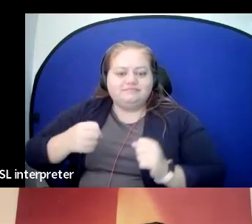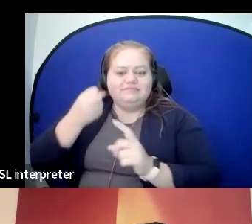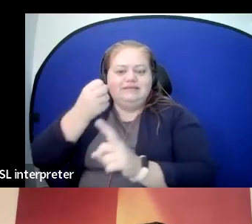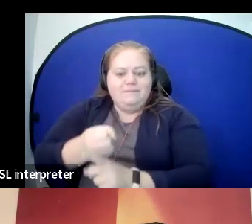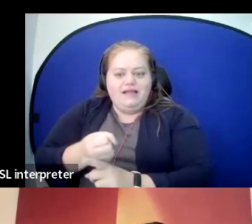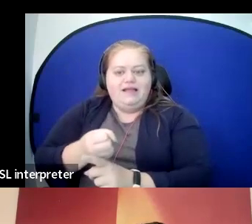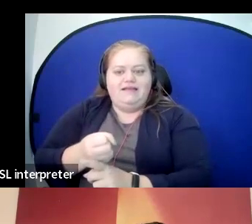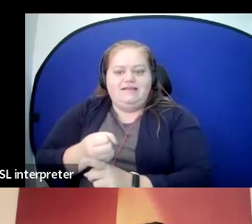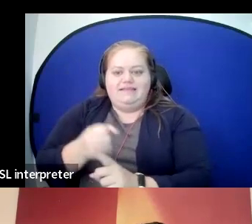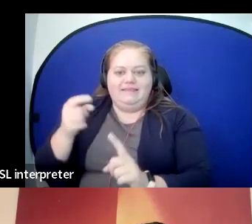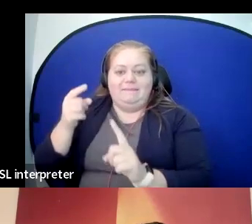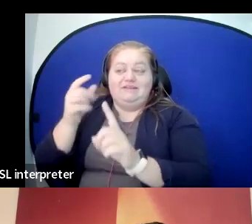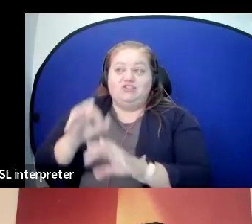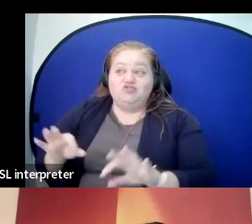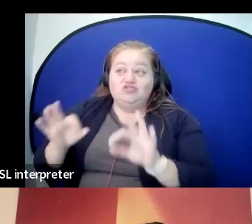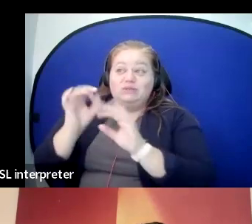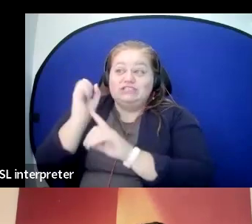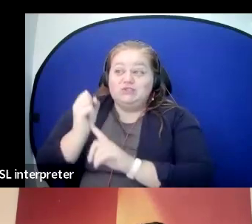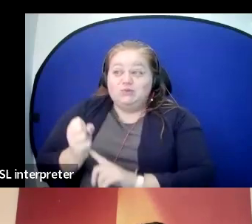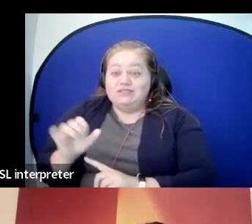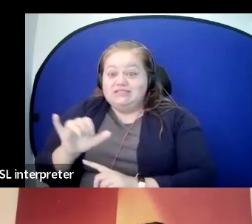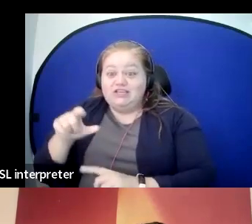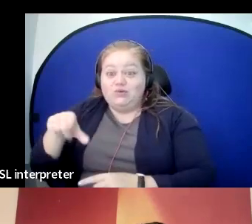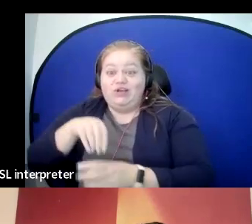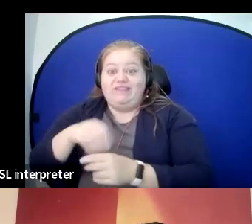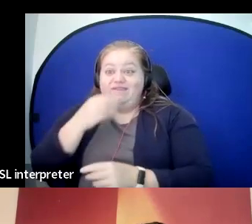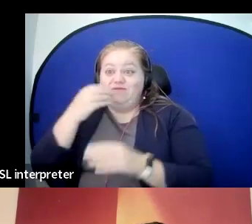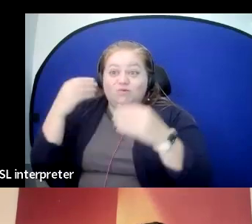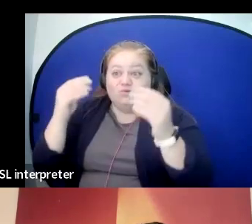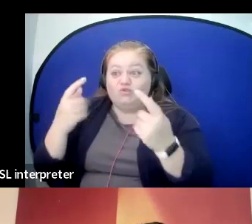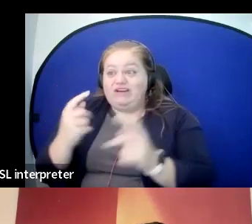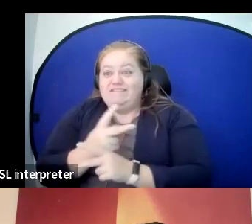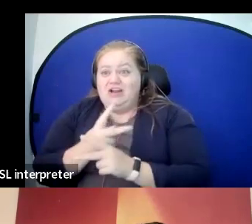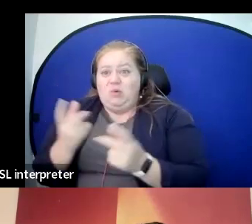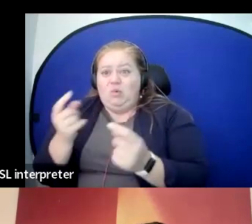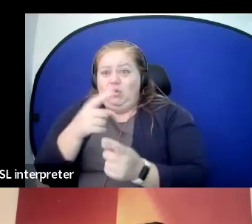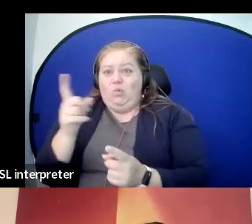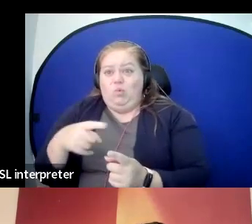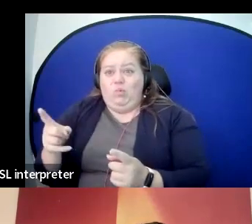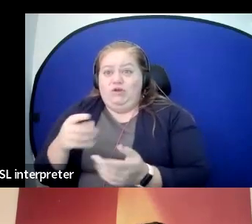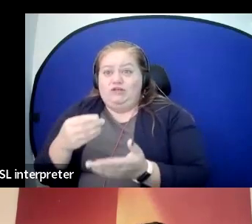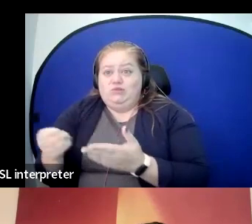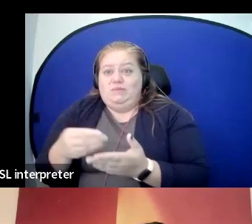mission-critical scenarios, like the example where it's like you're in the supermarket trying to figure out what on earth you're buying, what you have in your hands,